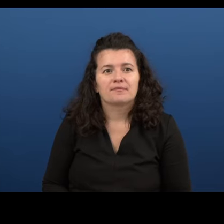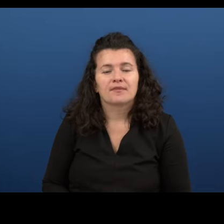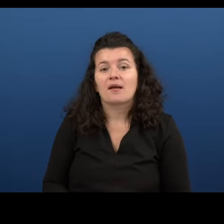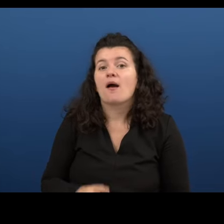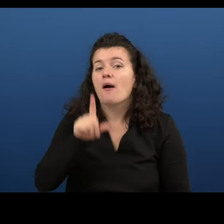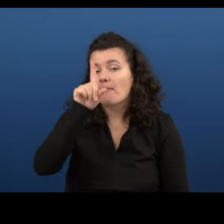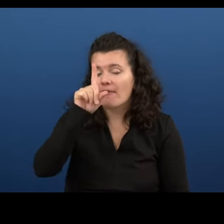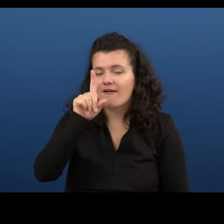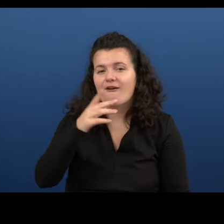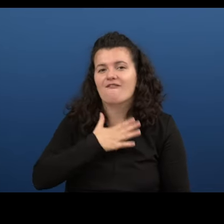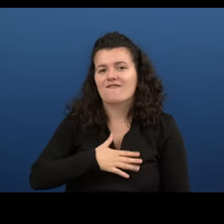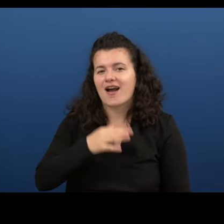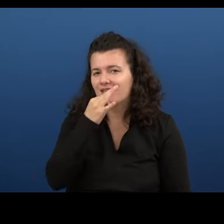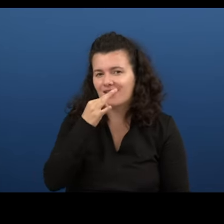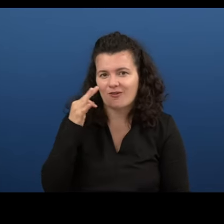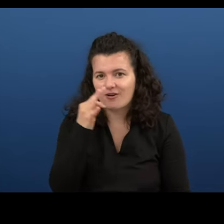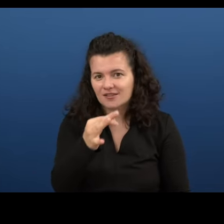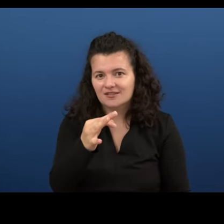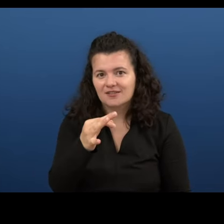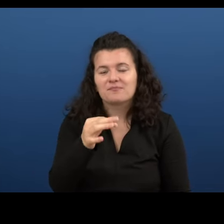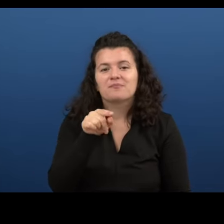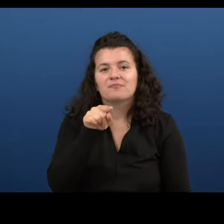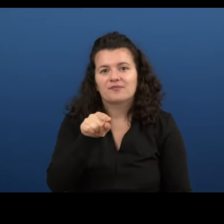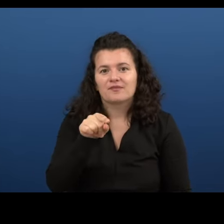a poll. 11:28:09 Just, and I'll do this right away.